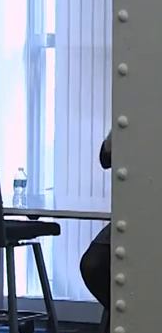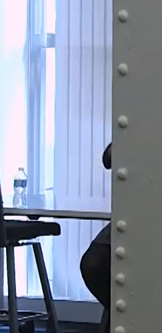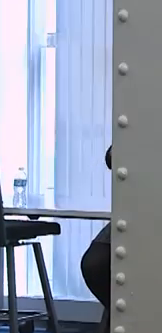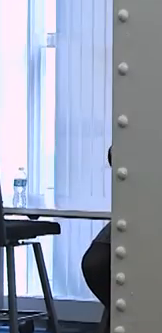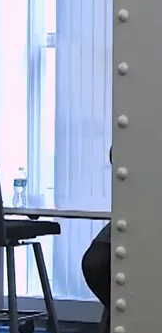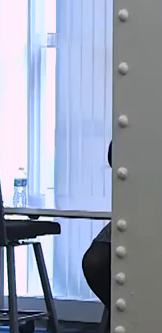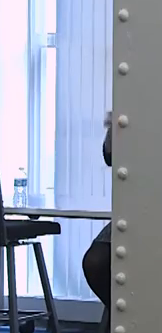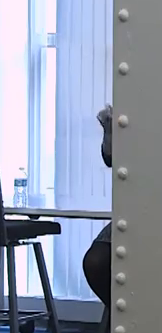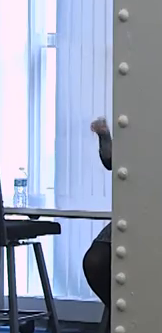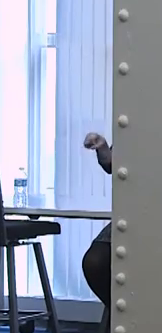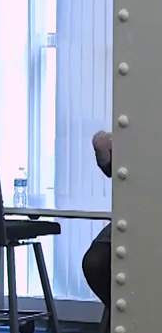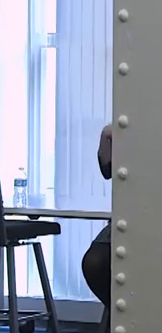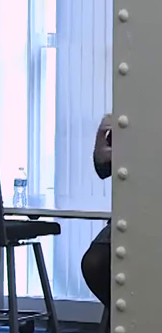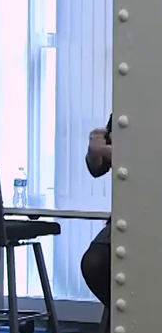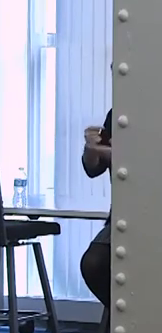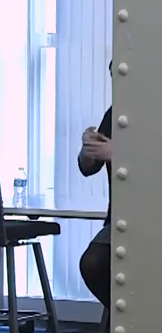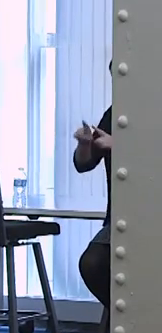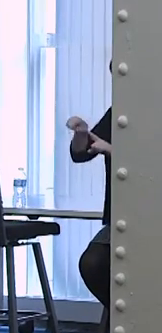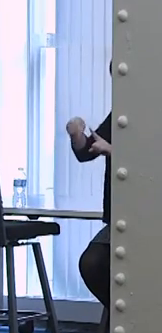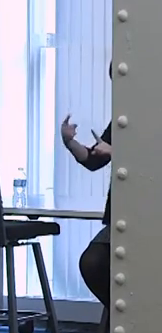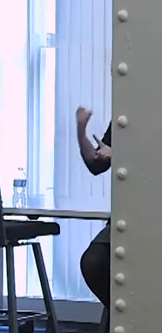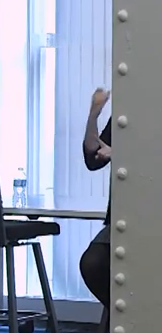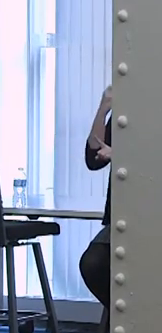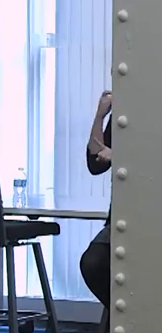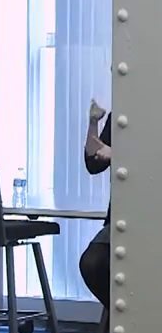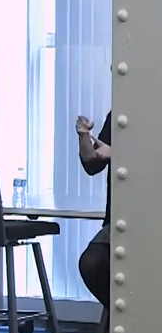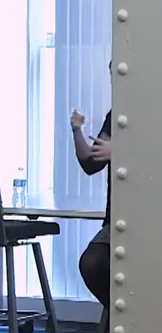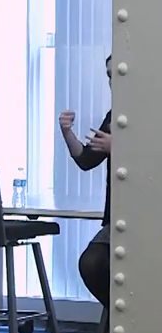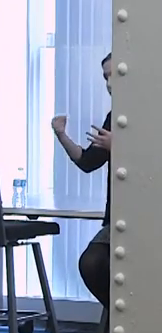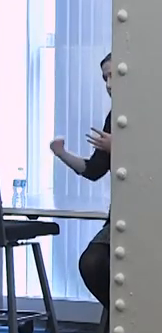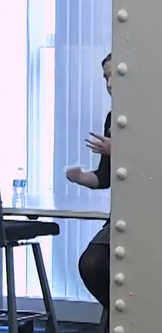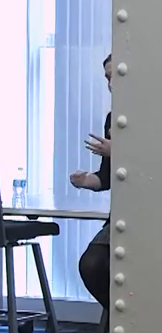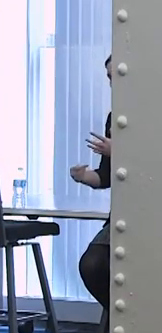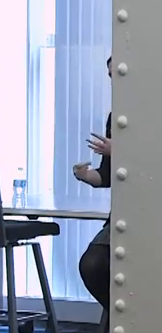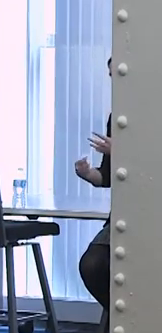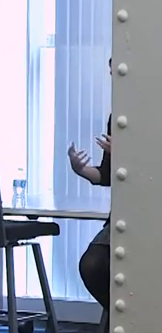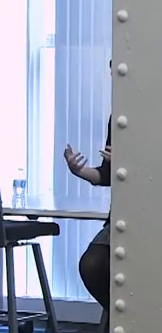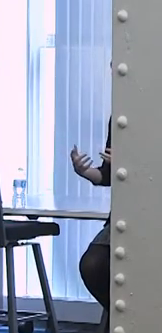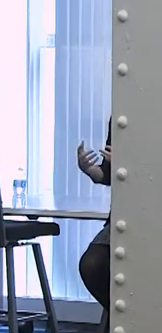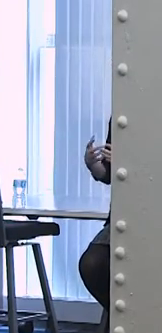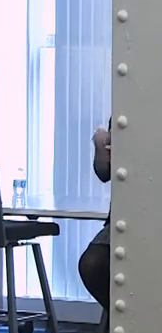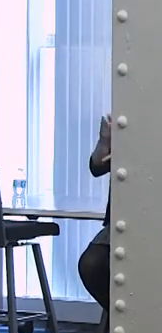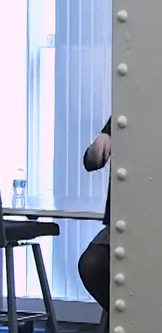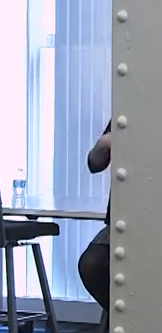or only if you are this kind of person, can you accept or refuse treatment.